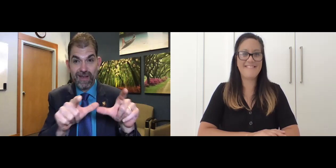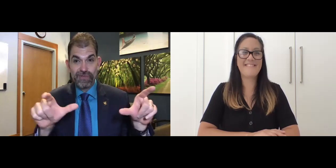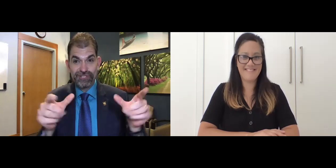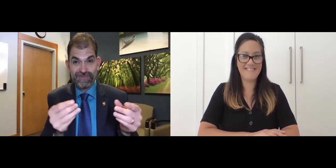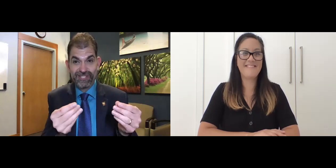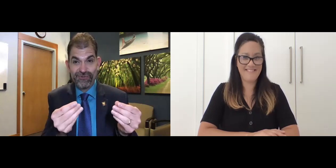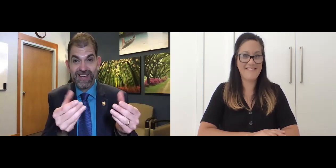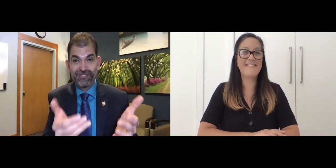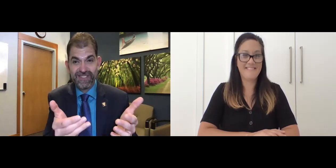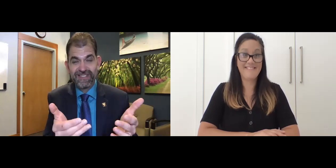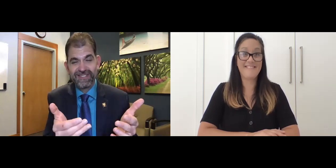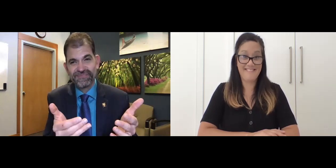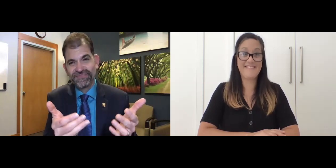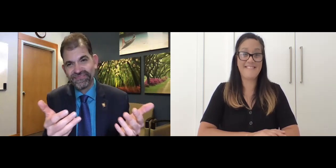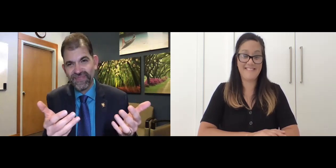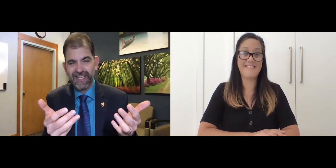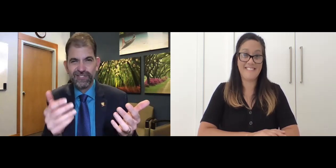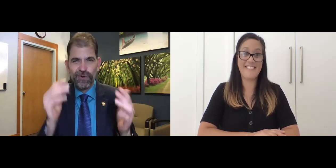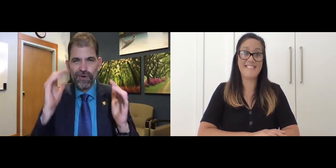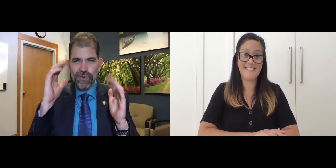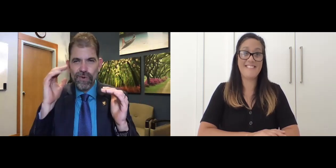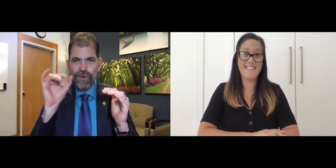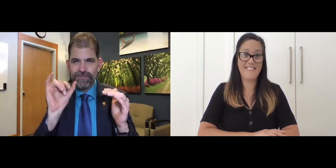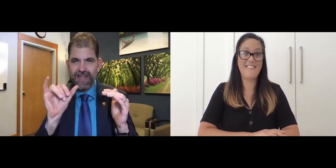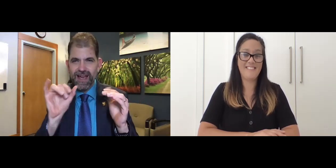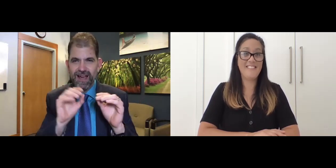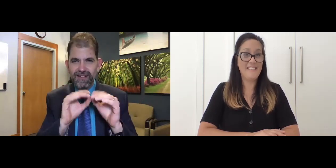has to be direct and linguistically proficient for it to be